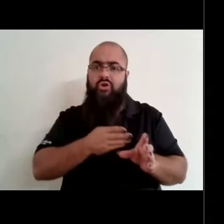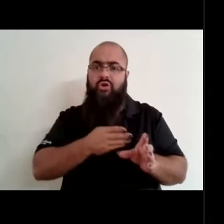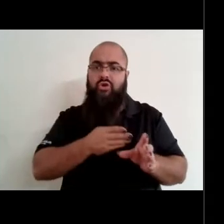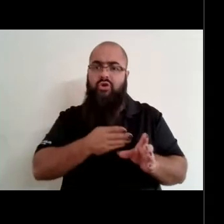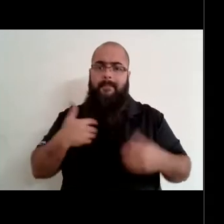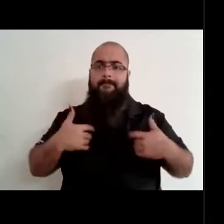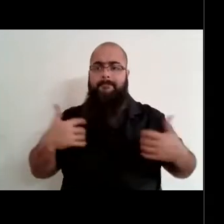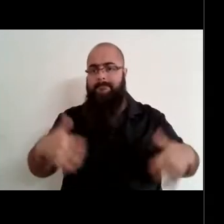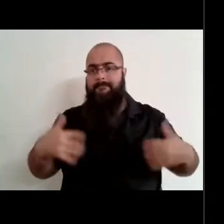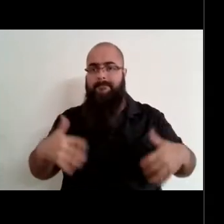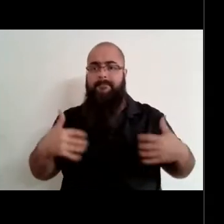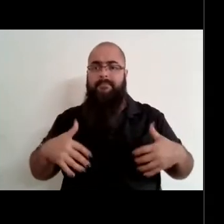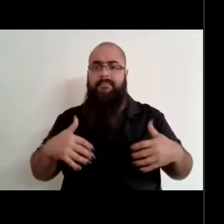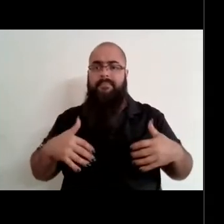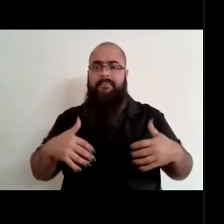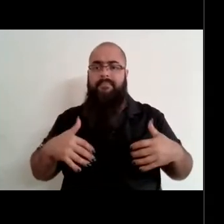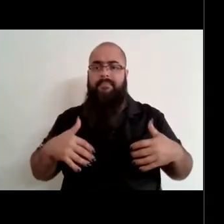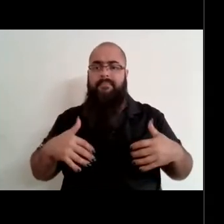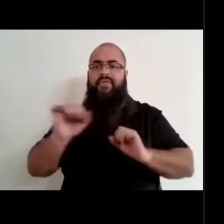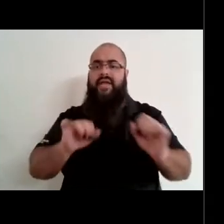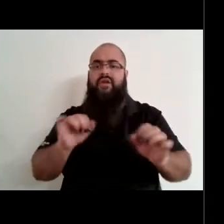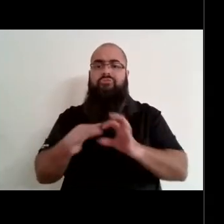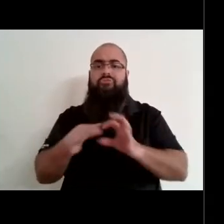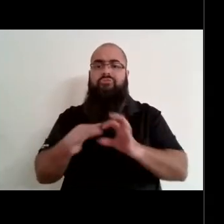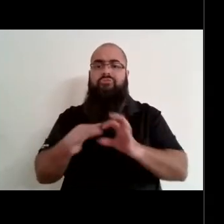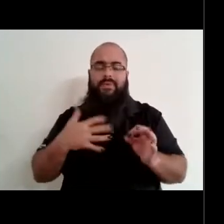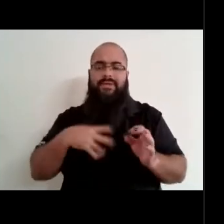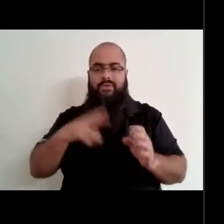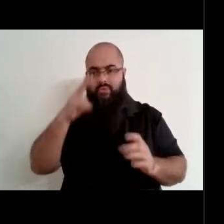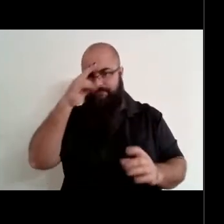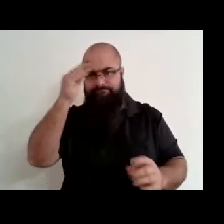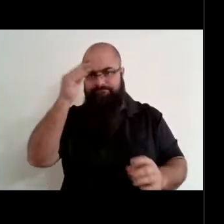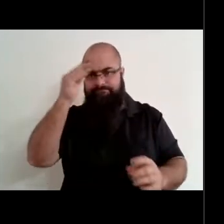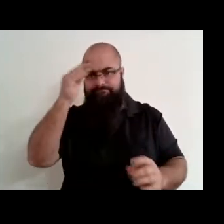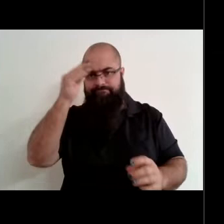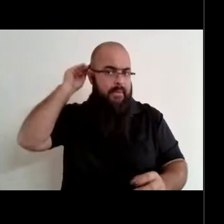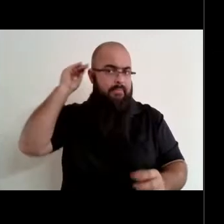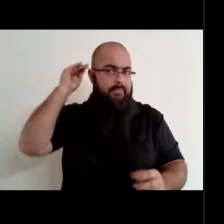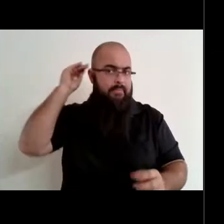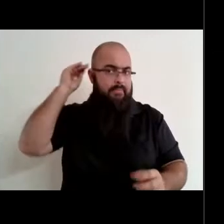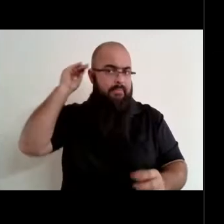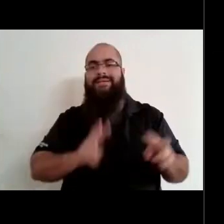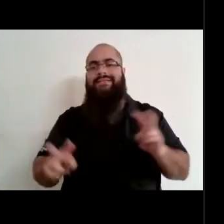intending to leave Australia with the child within 48 hours. The mother had passports.